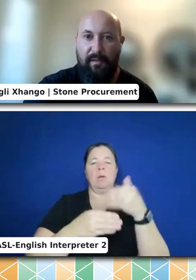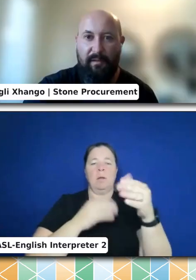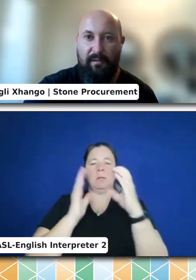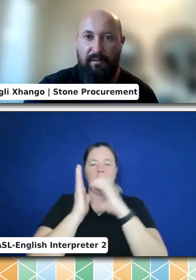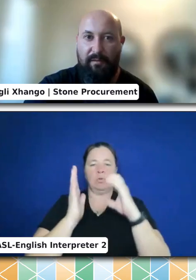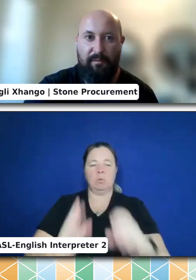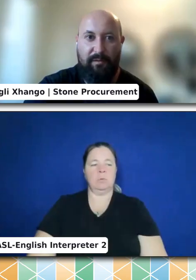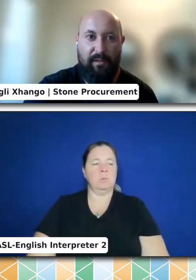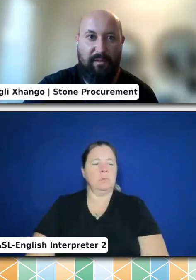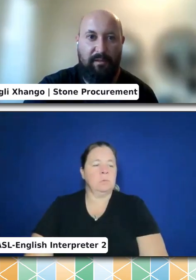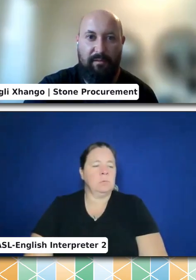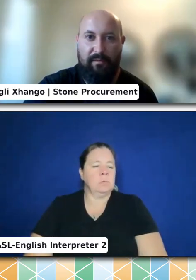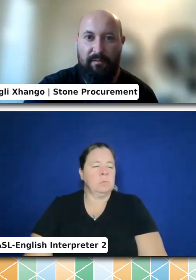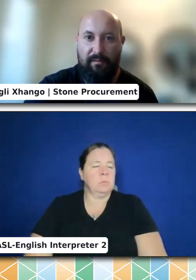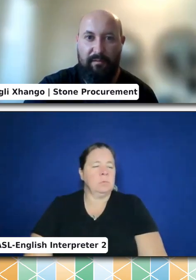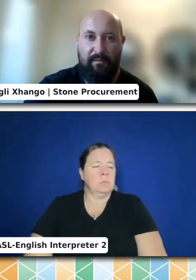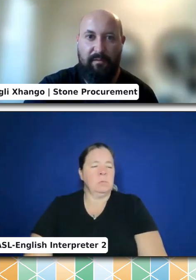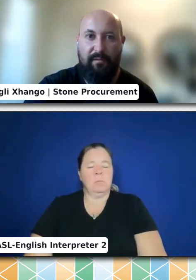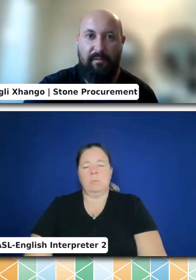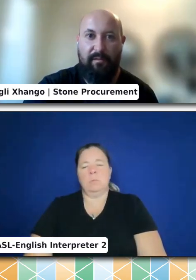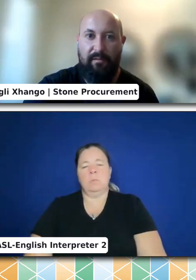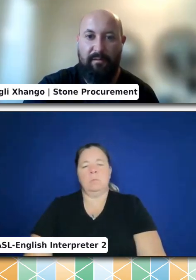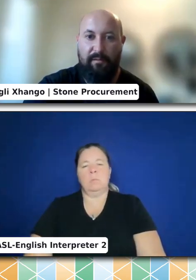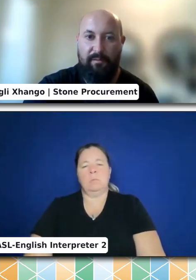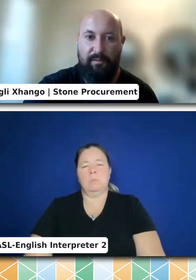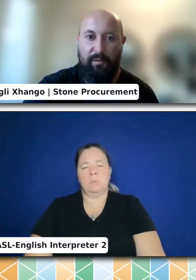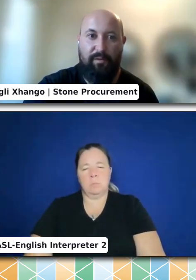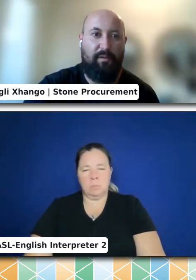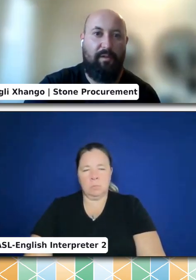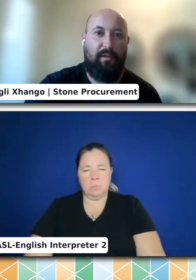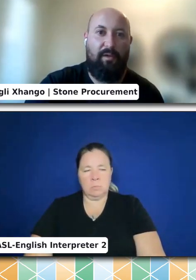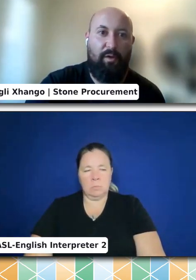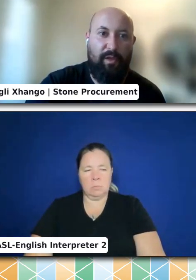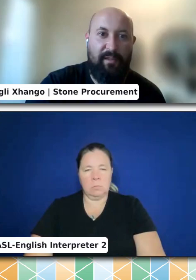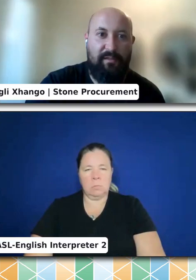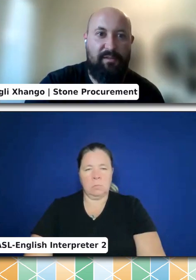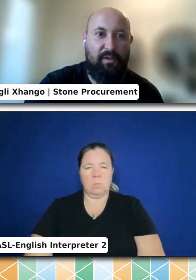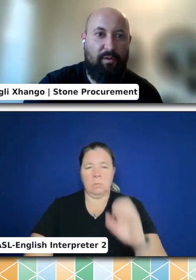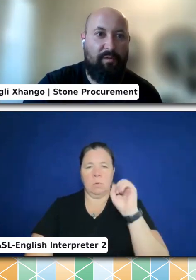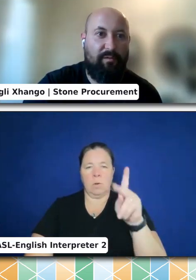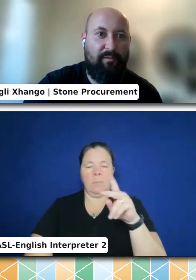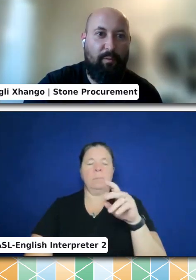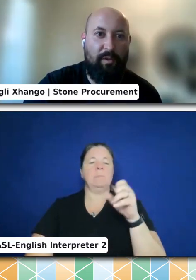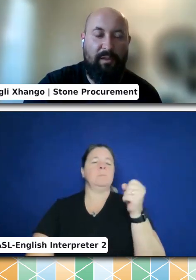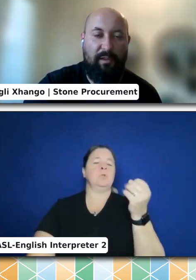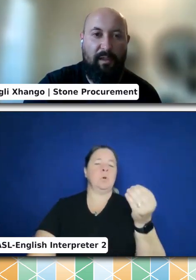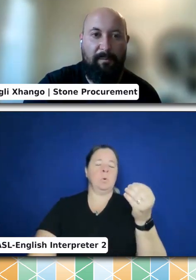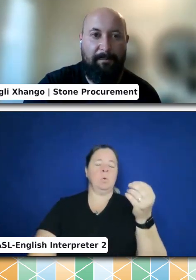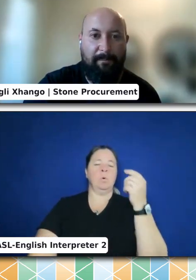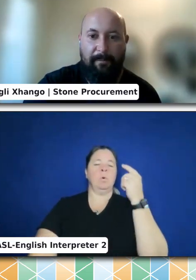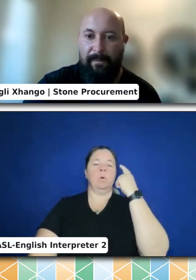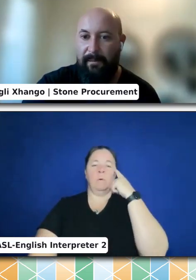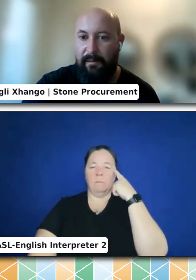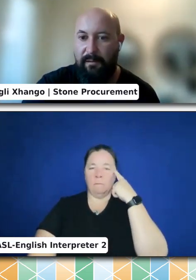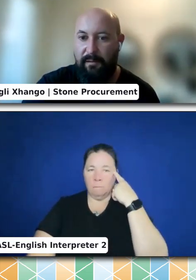All right. Okay, so for, um…